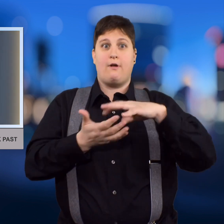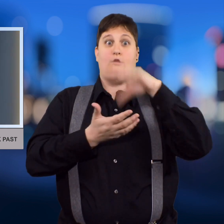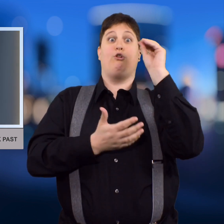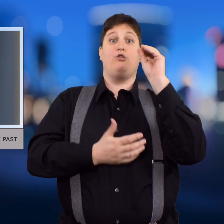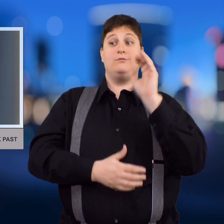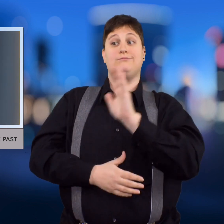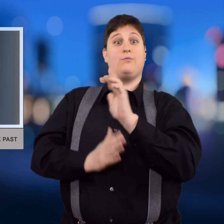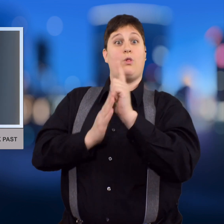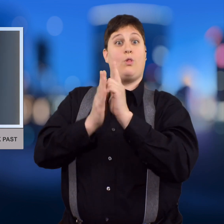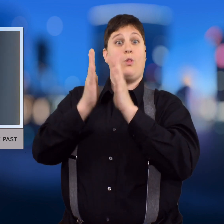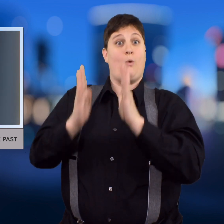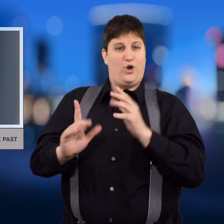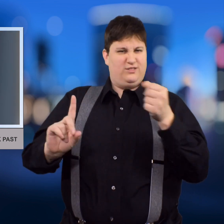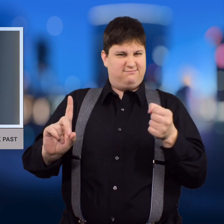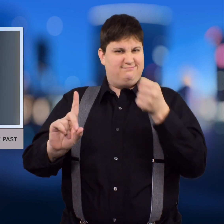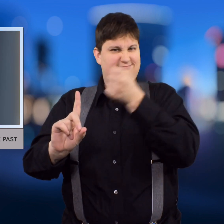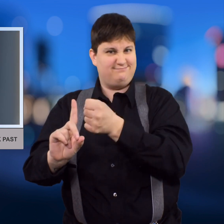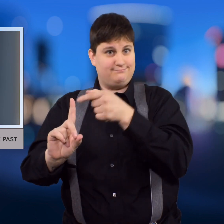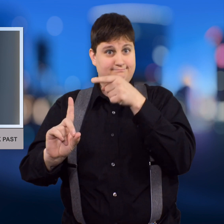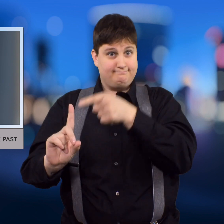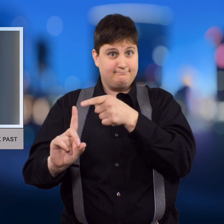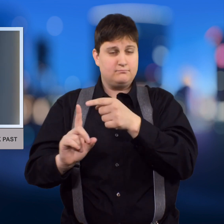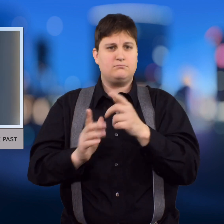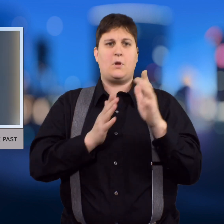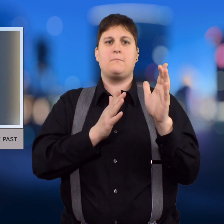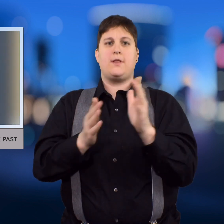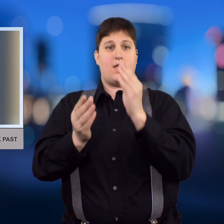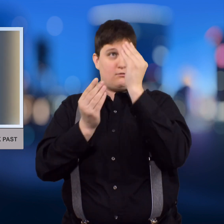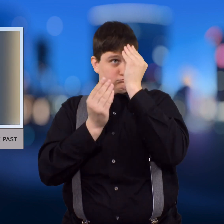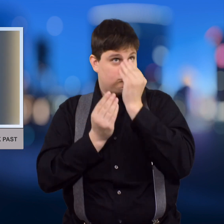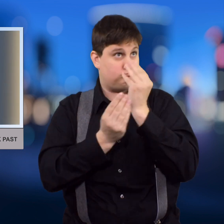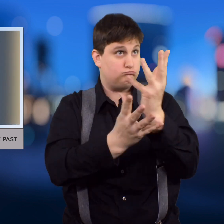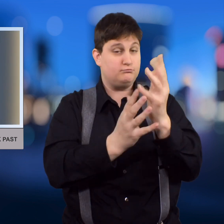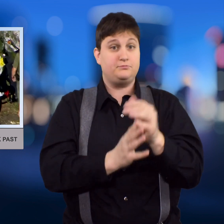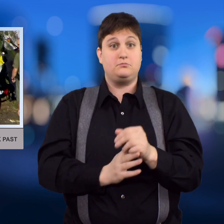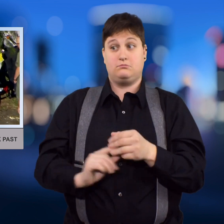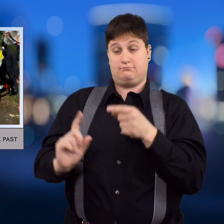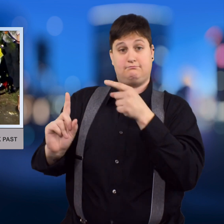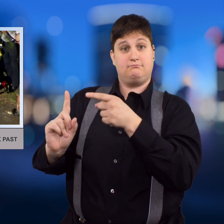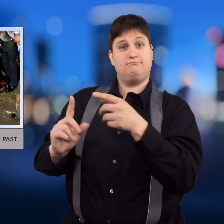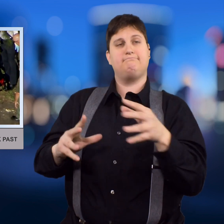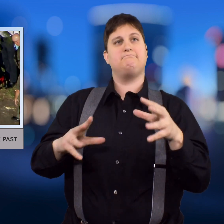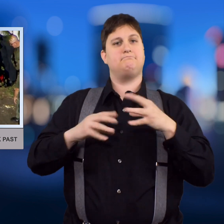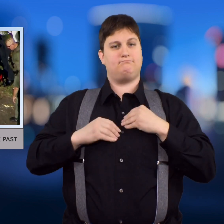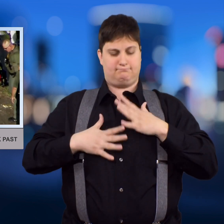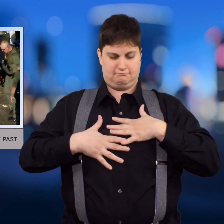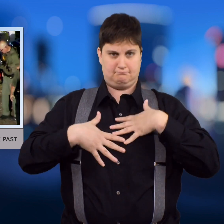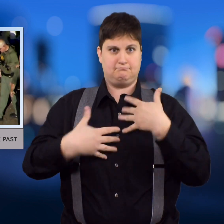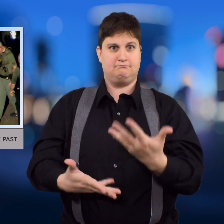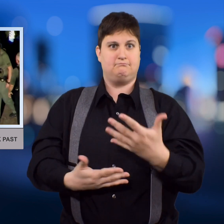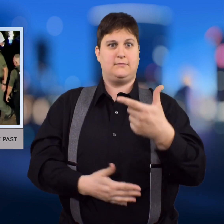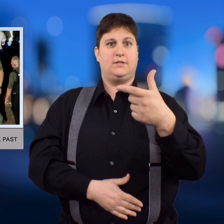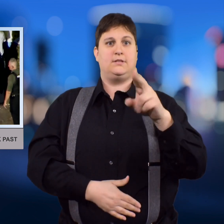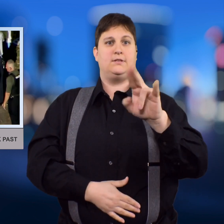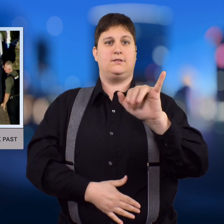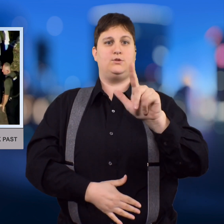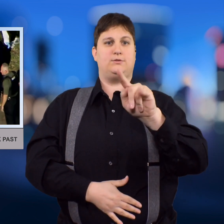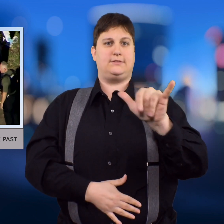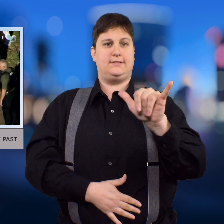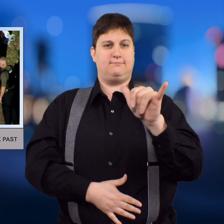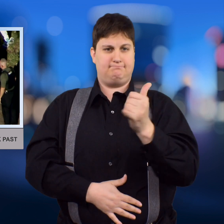We also learned today that the public defender assigned to Cruz's case plans to enter a guilty